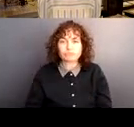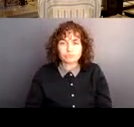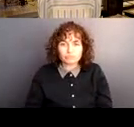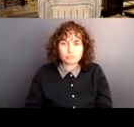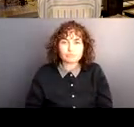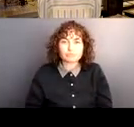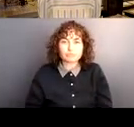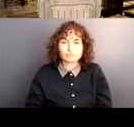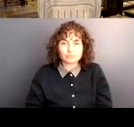Couple more seconds.